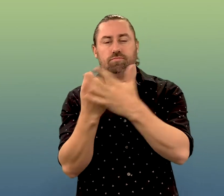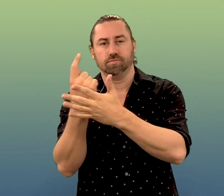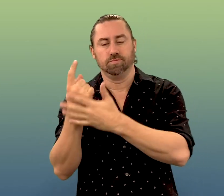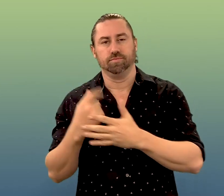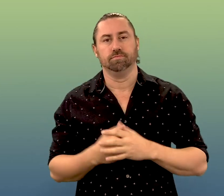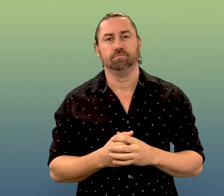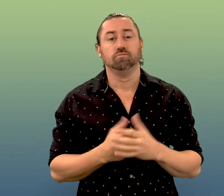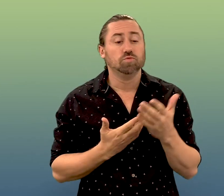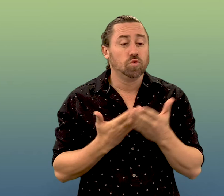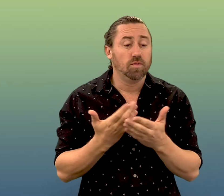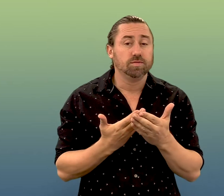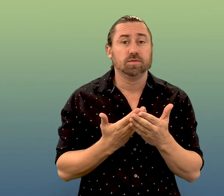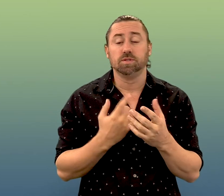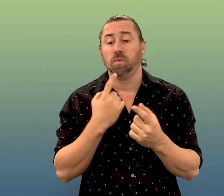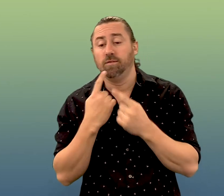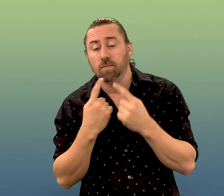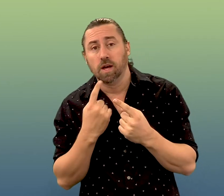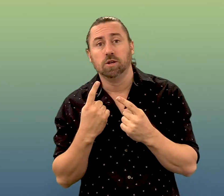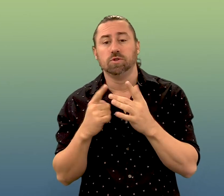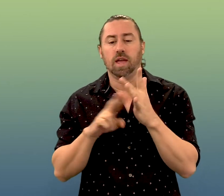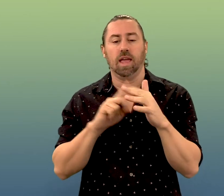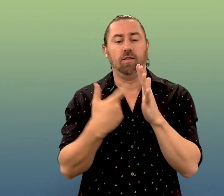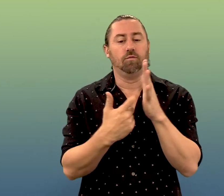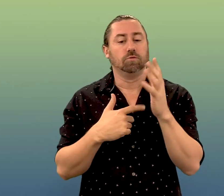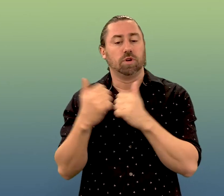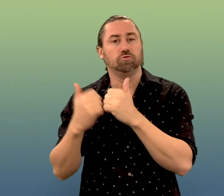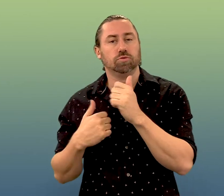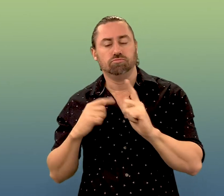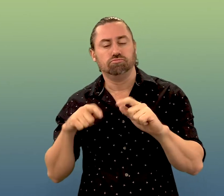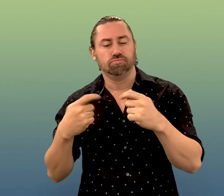transport products, services, information and infrastructure.